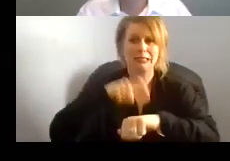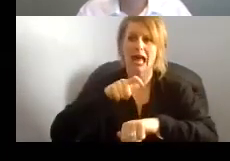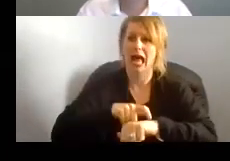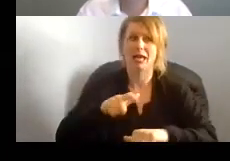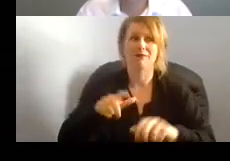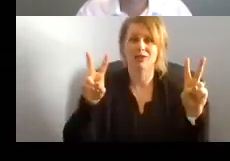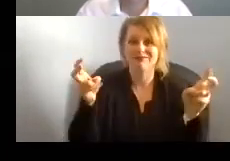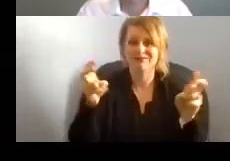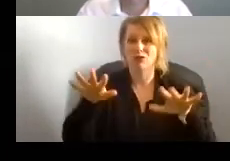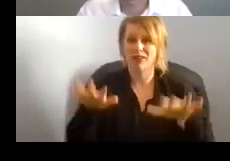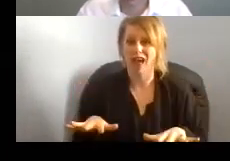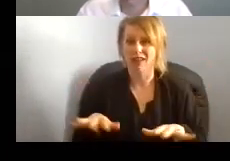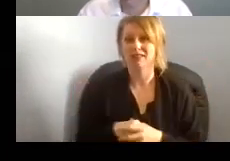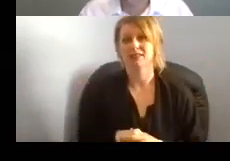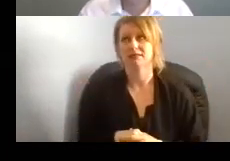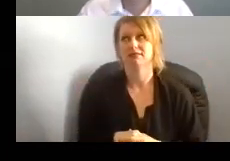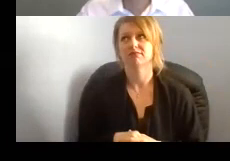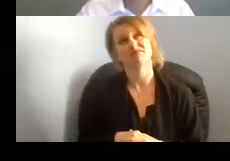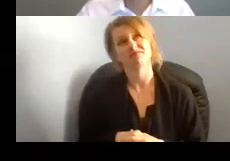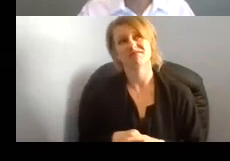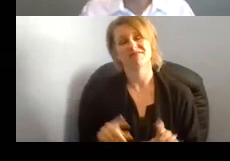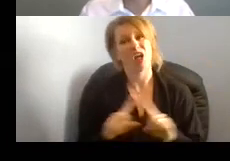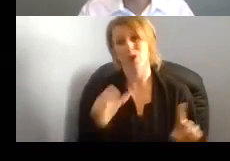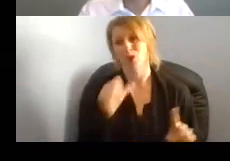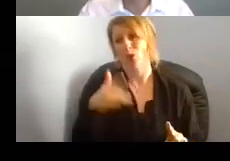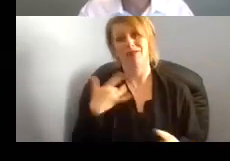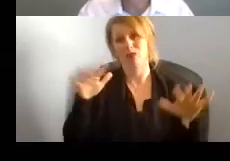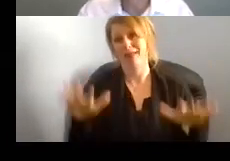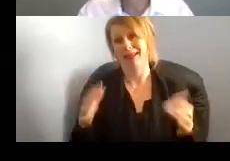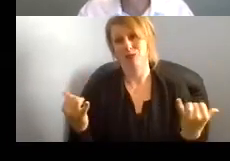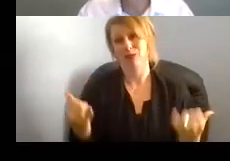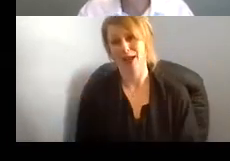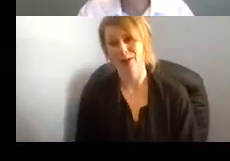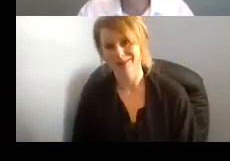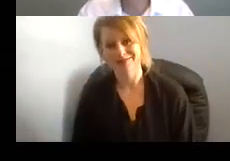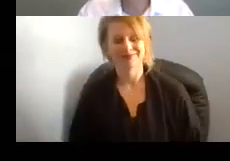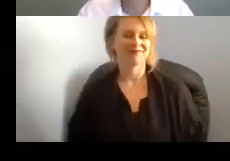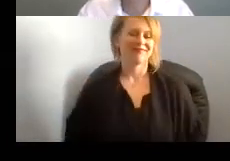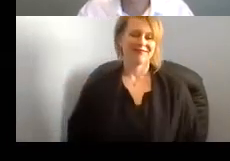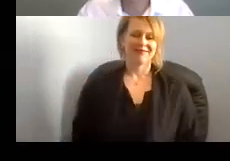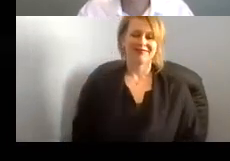although it’s not a particularly relaxing time right now. Or it may be that you’re just afraid you’re going to say